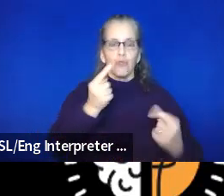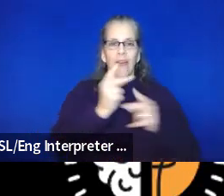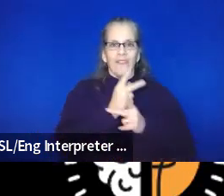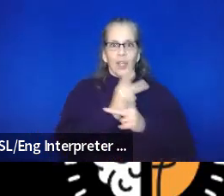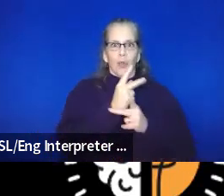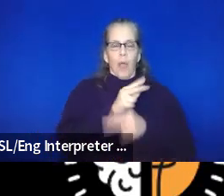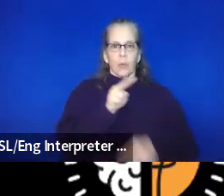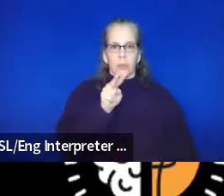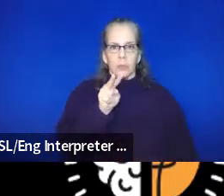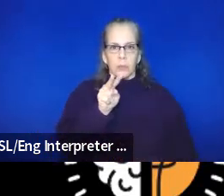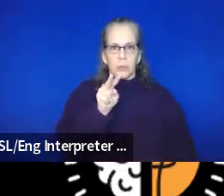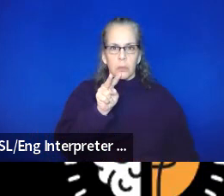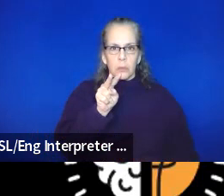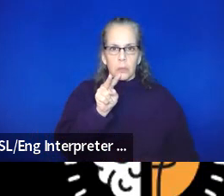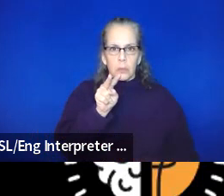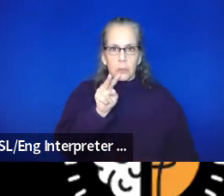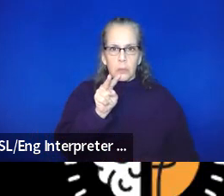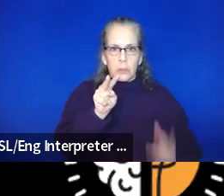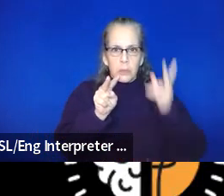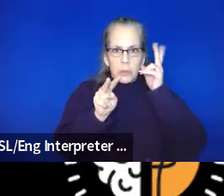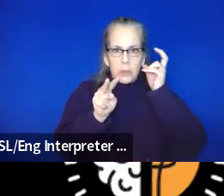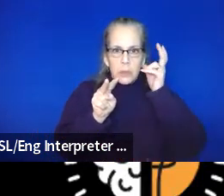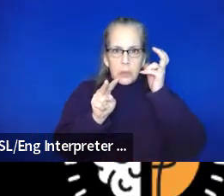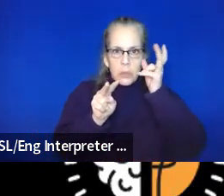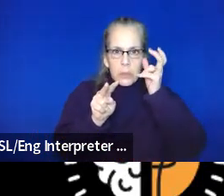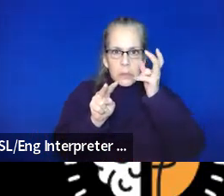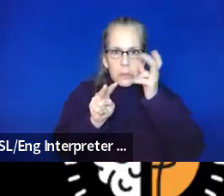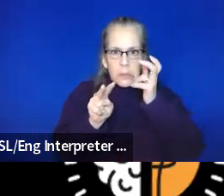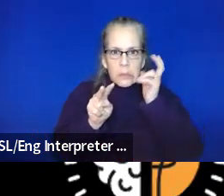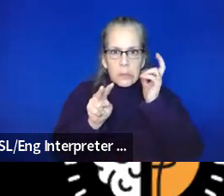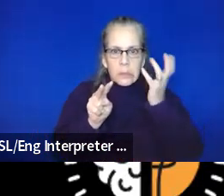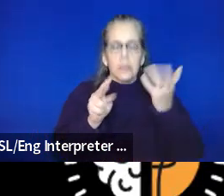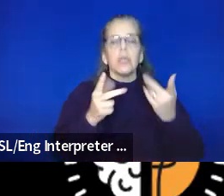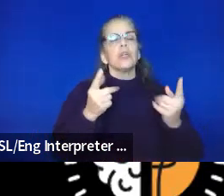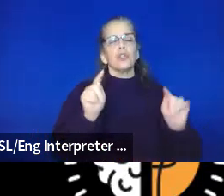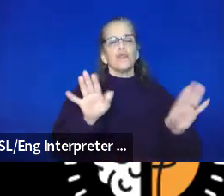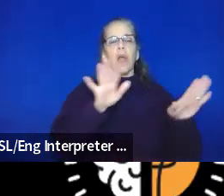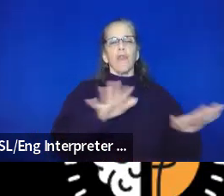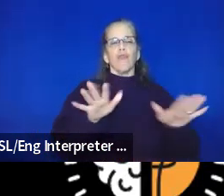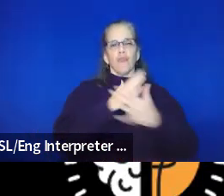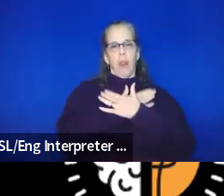at people, trying to listen to every word. Try to be more relaxed, smile more, and just